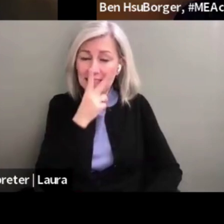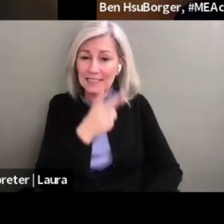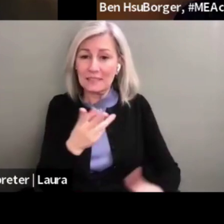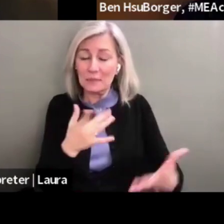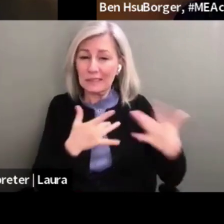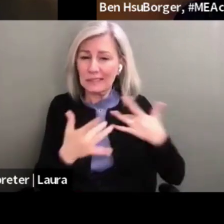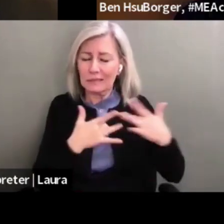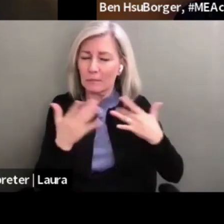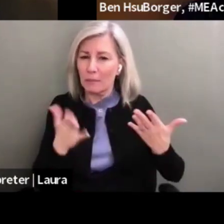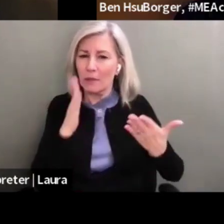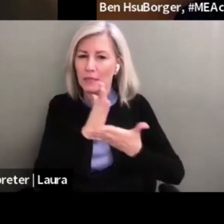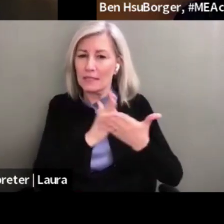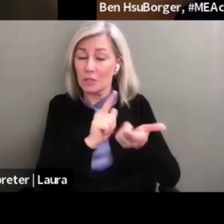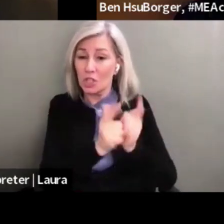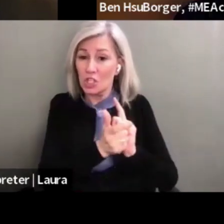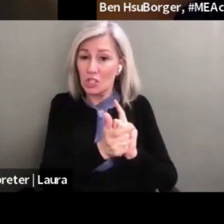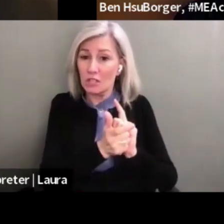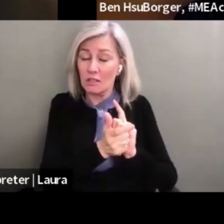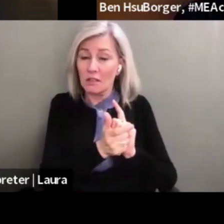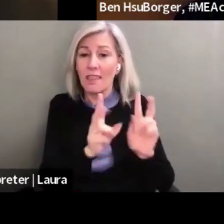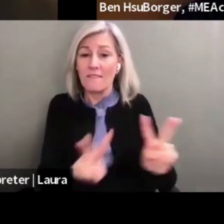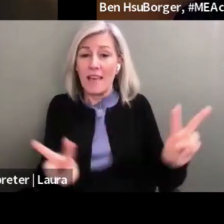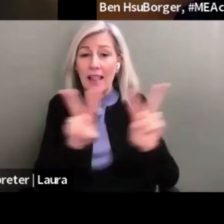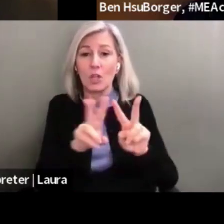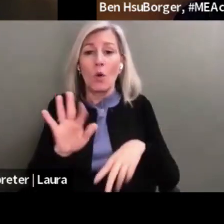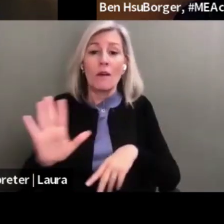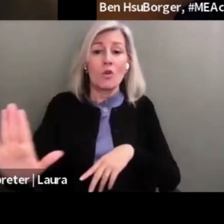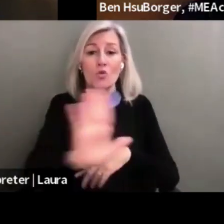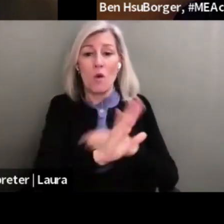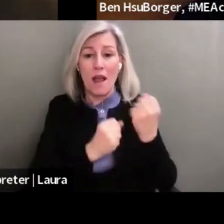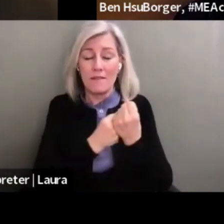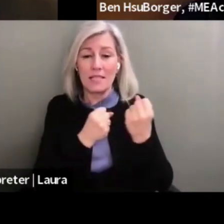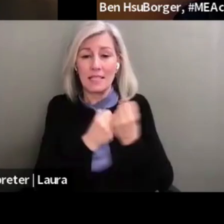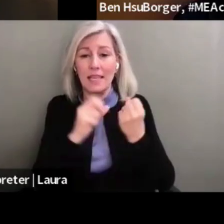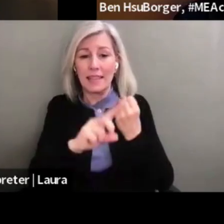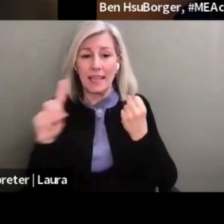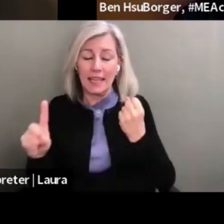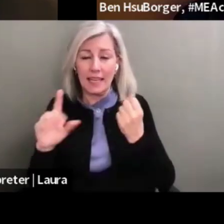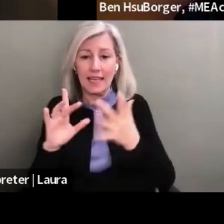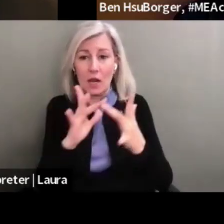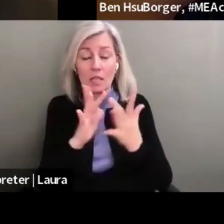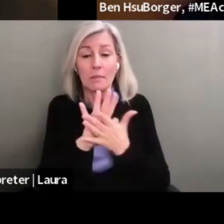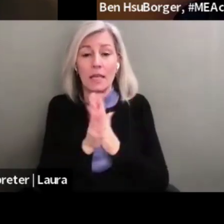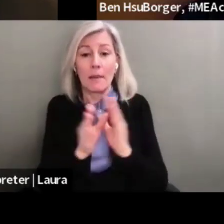we spoke to many members of Congress who said, "That will be brought exception, everything will be fine in the